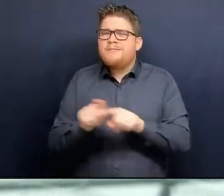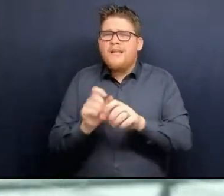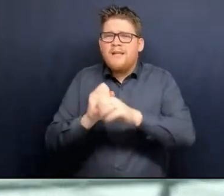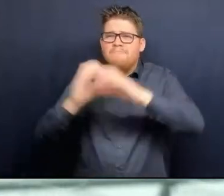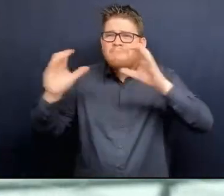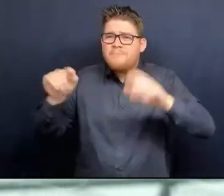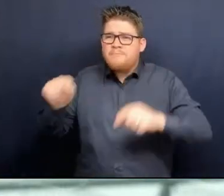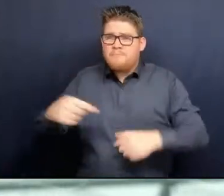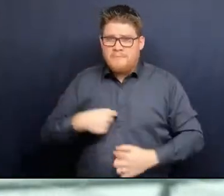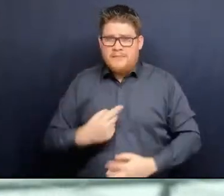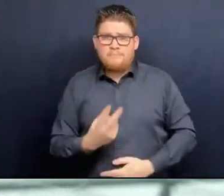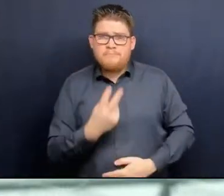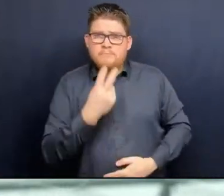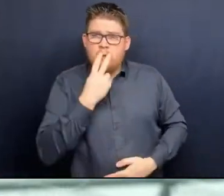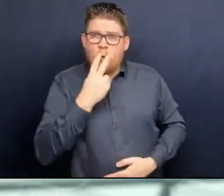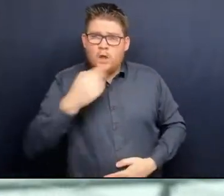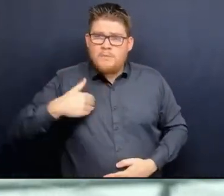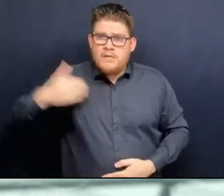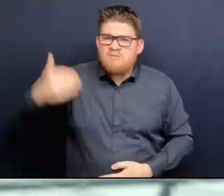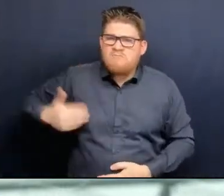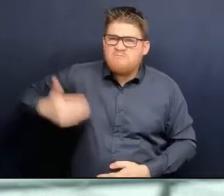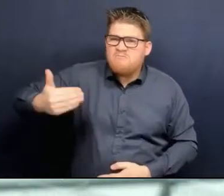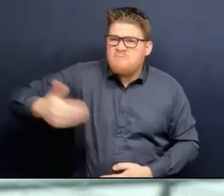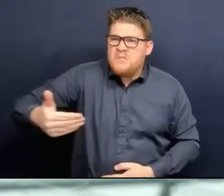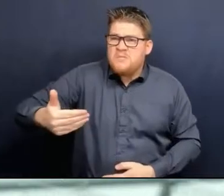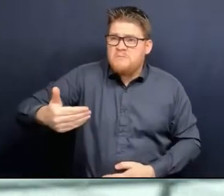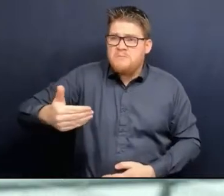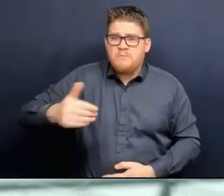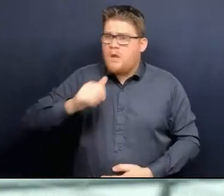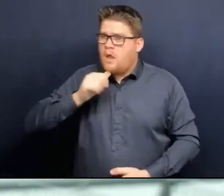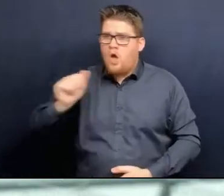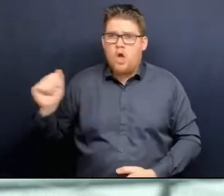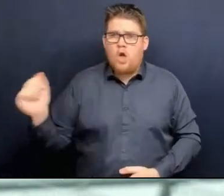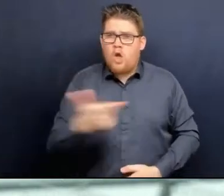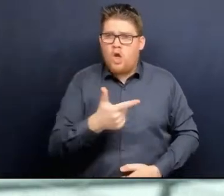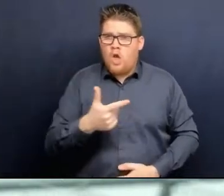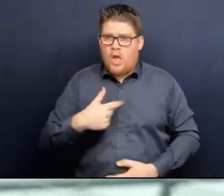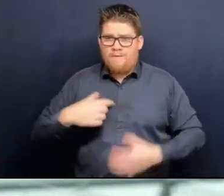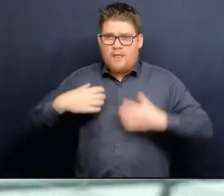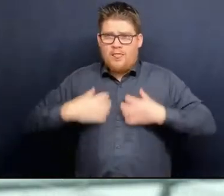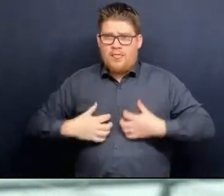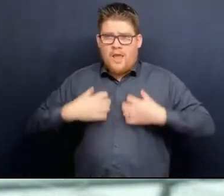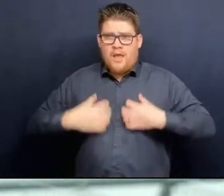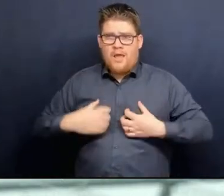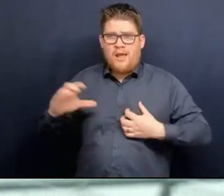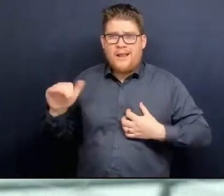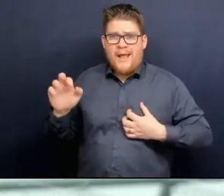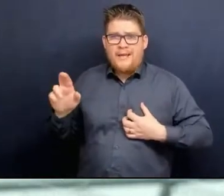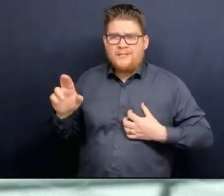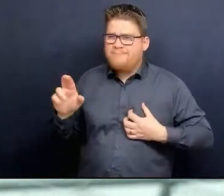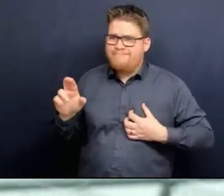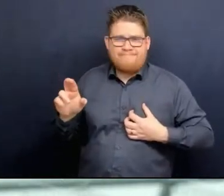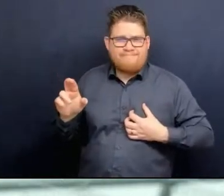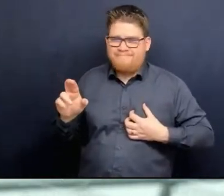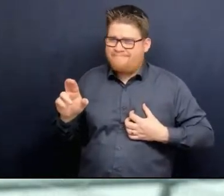periods of time and not everybody develops lung cancer. But your risk of smoking and